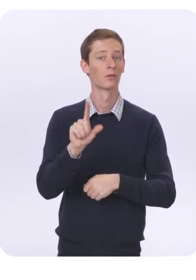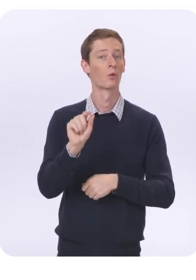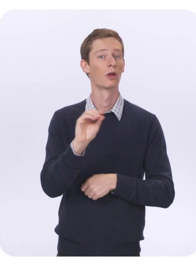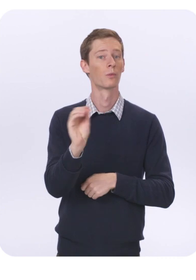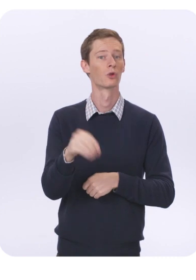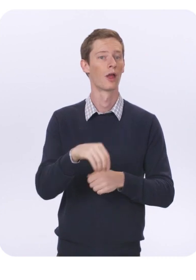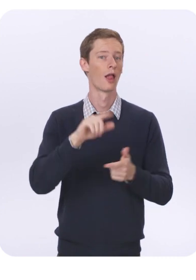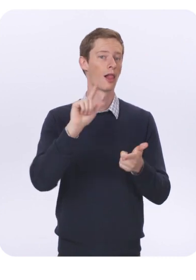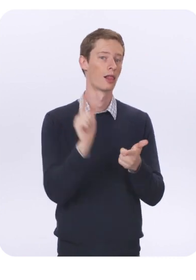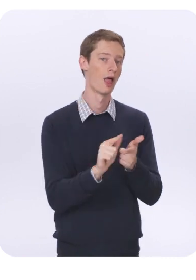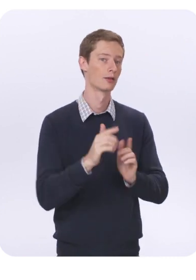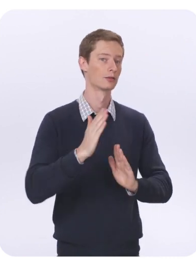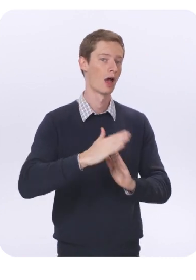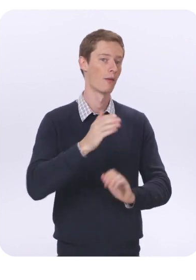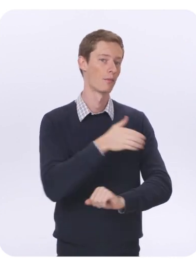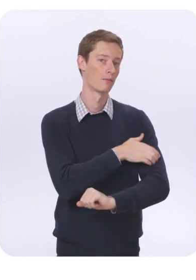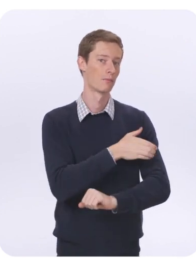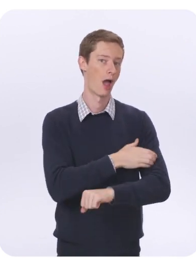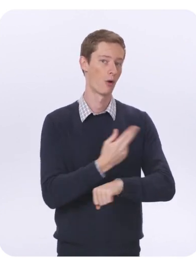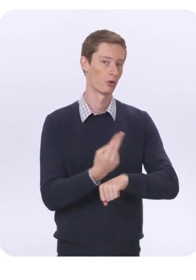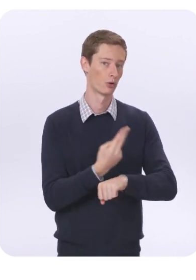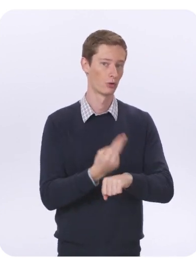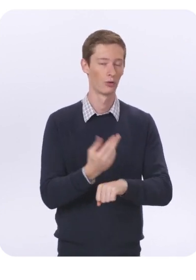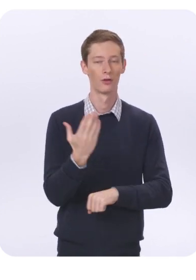15% more increase on memory bandwidth